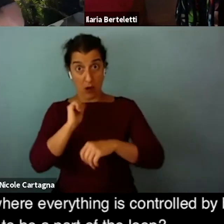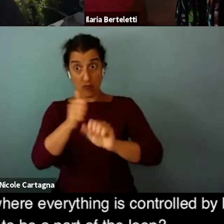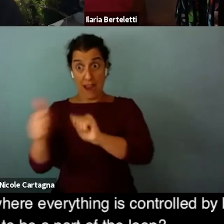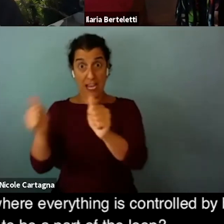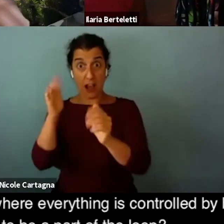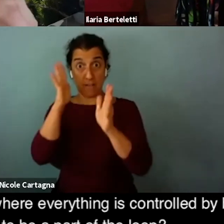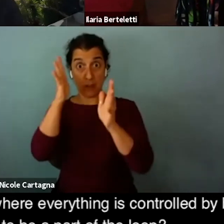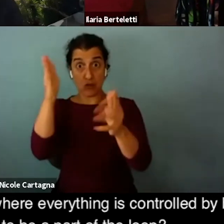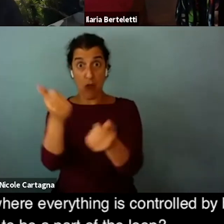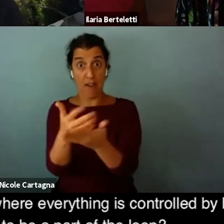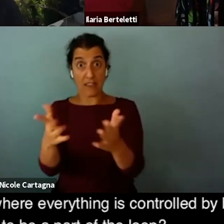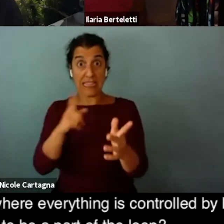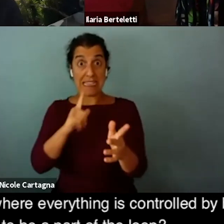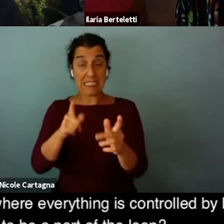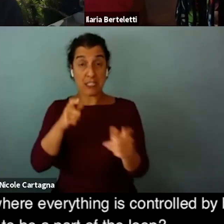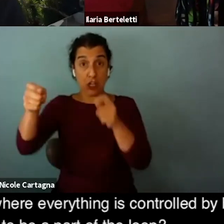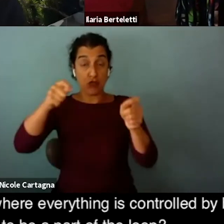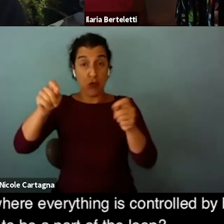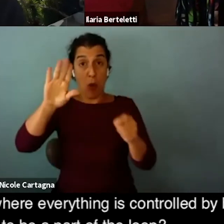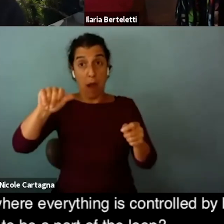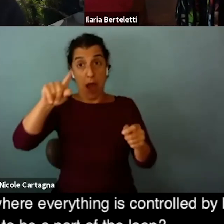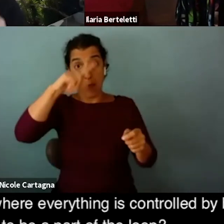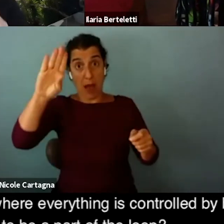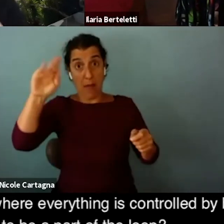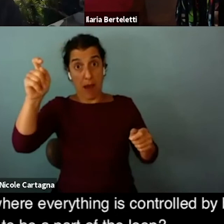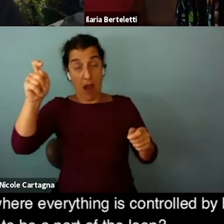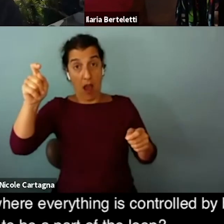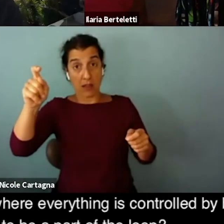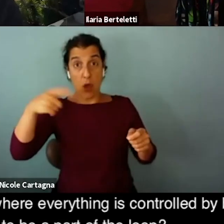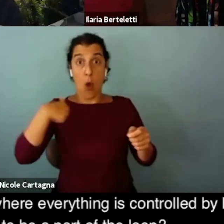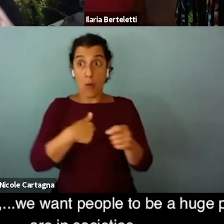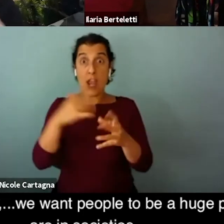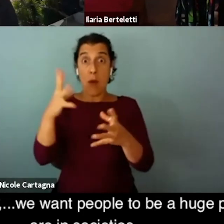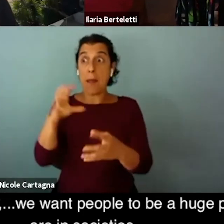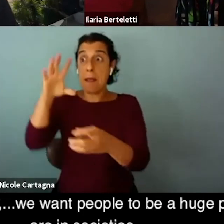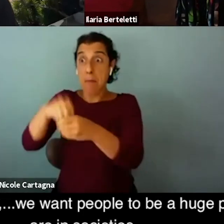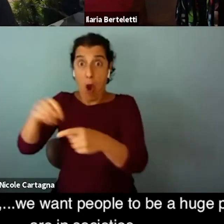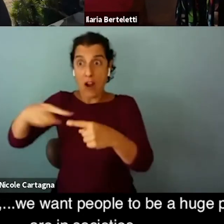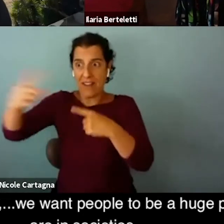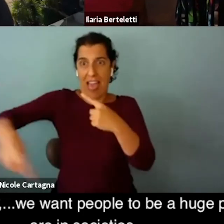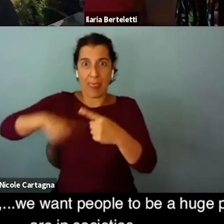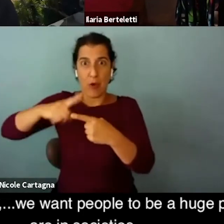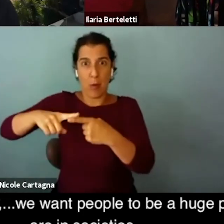controlled by black boxes or do we want to be part of the loop so we really believe that you know we